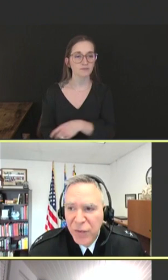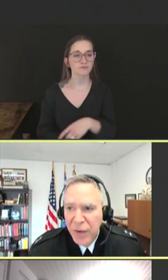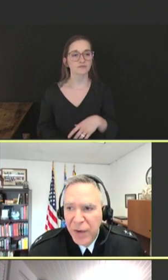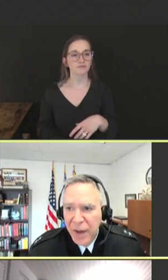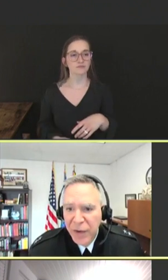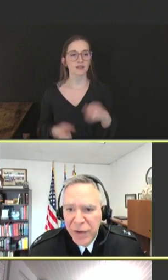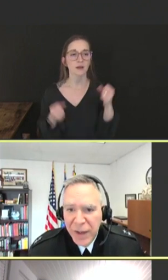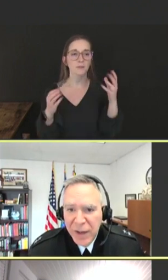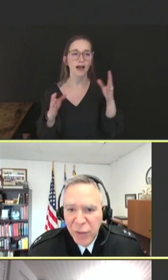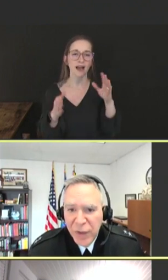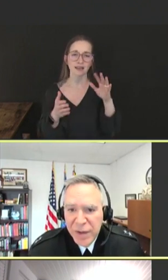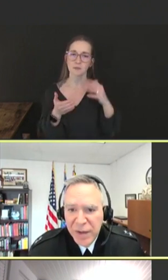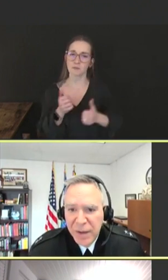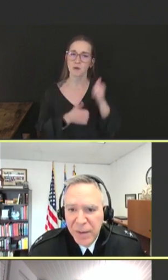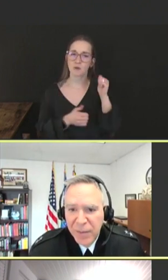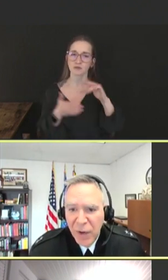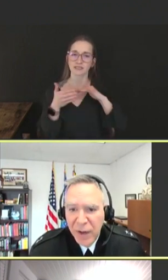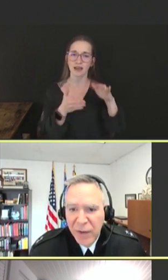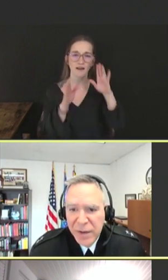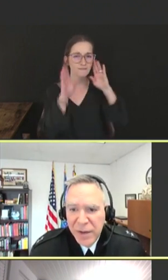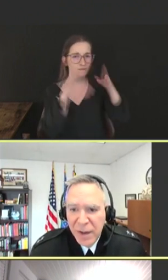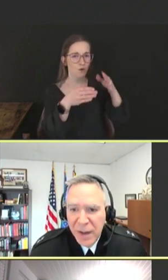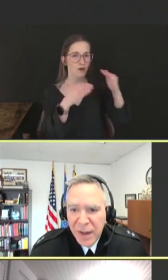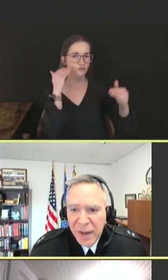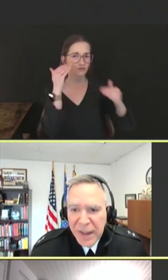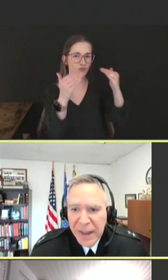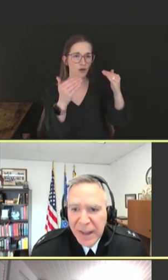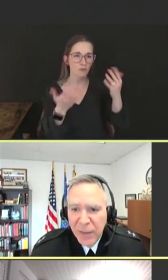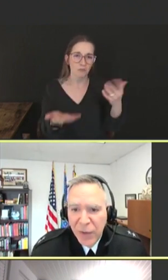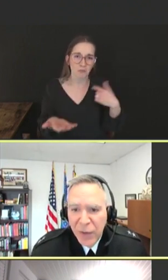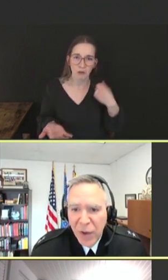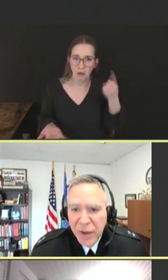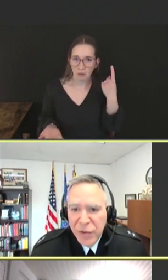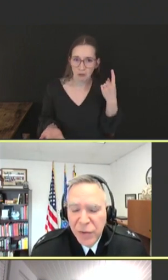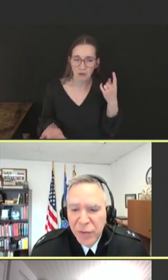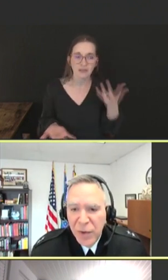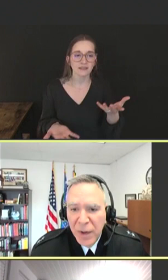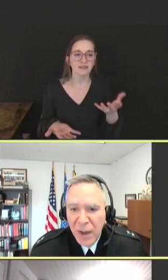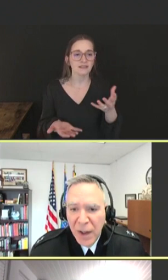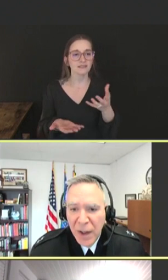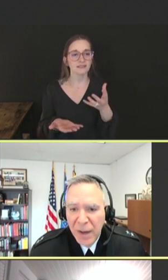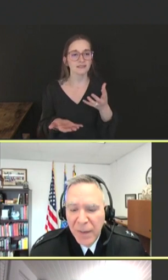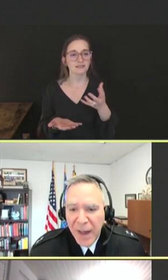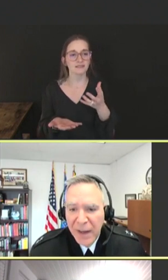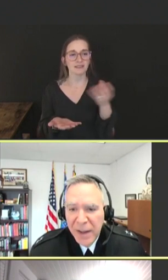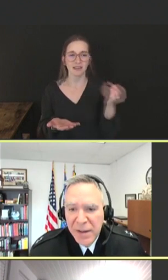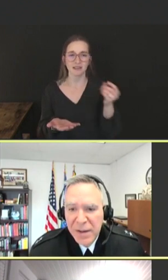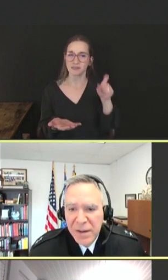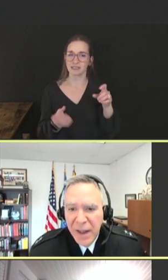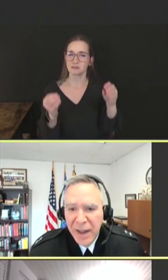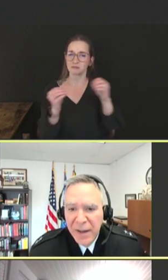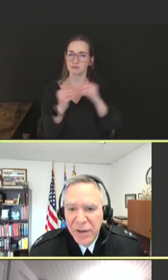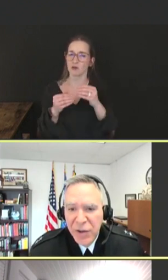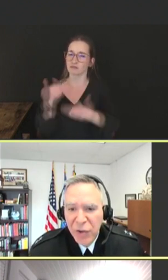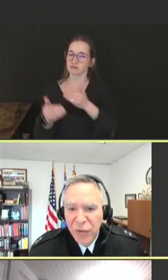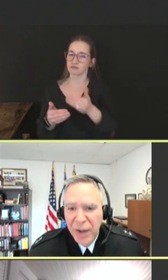for the understandable reasons and progresses needed with regard to adolescents and children